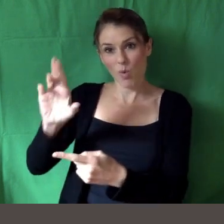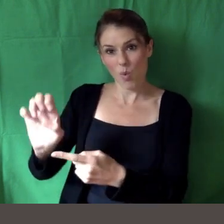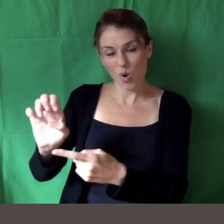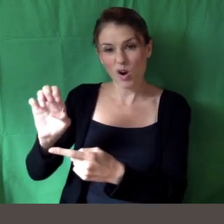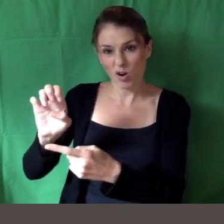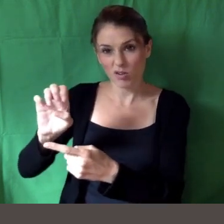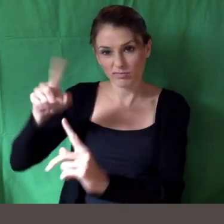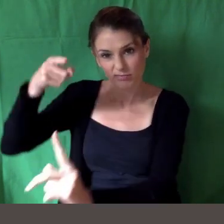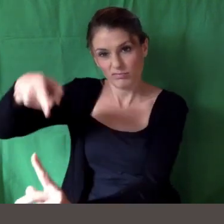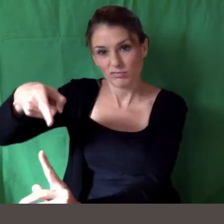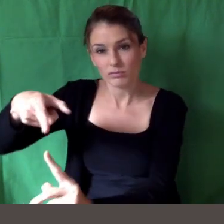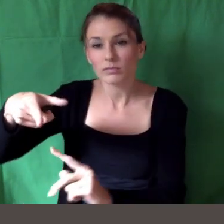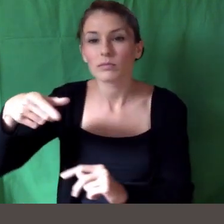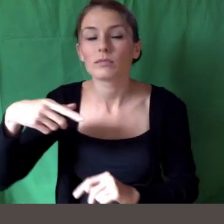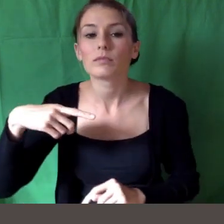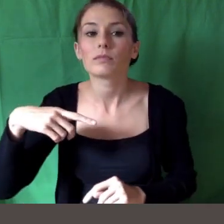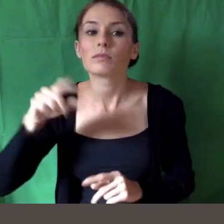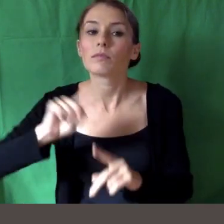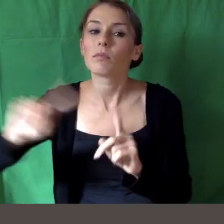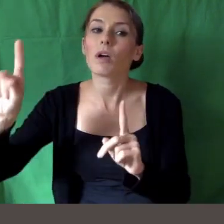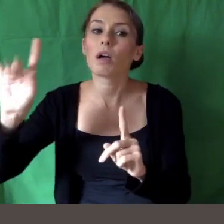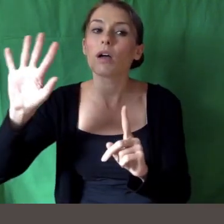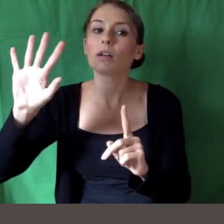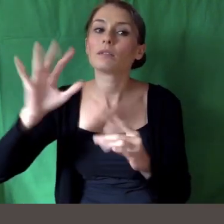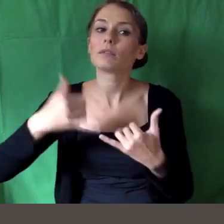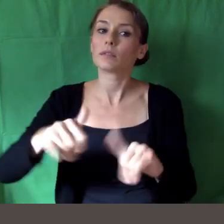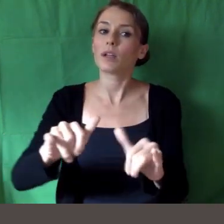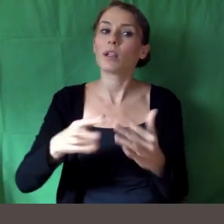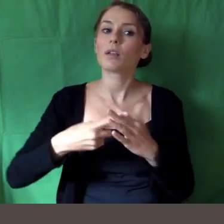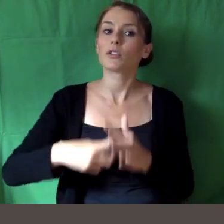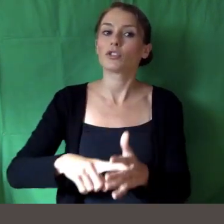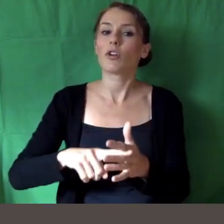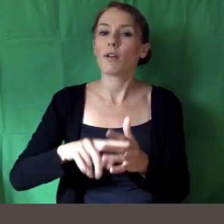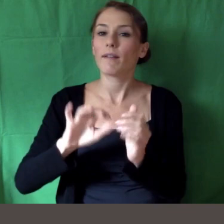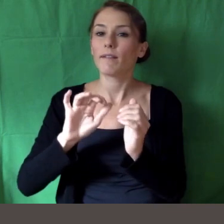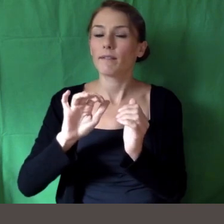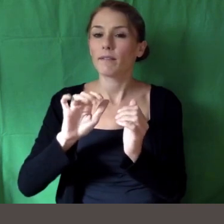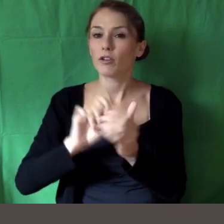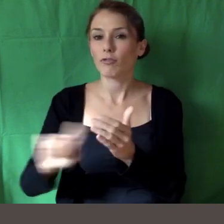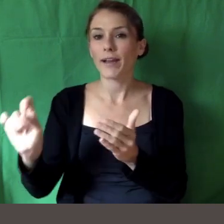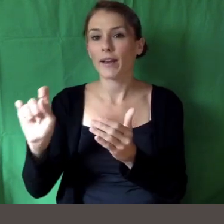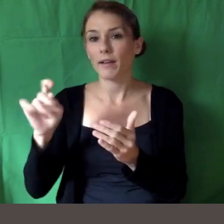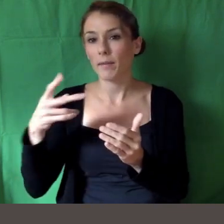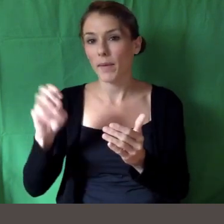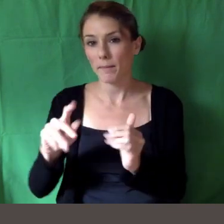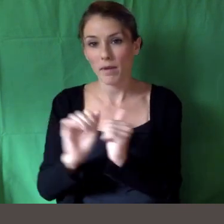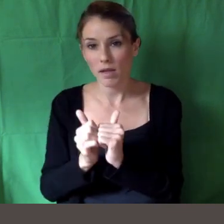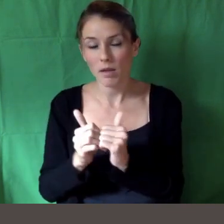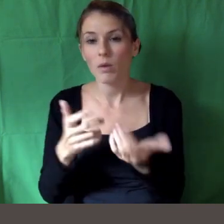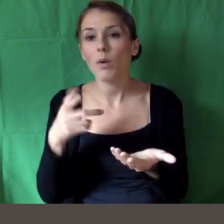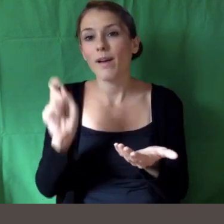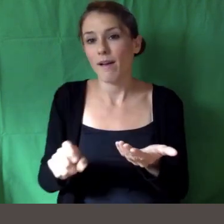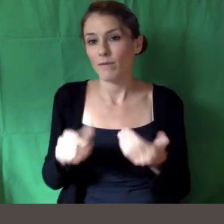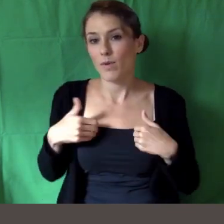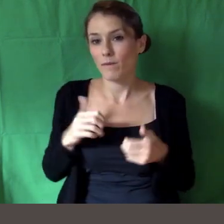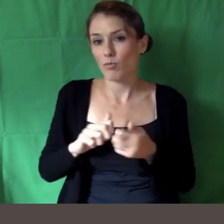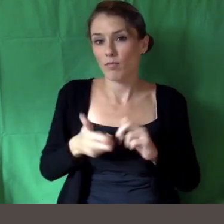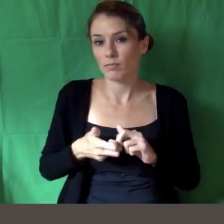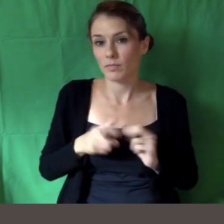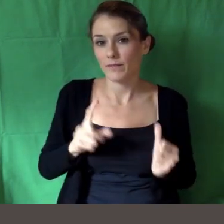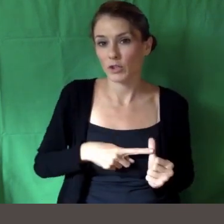So, but still, like the beginning of how about writing a PEP is that have a problem, discuss